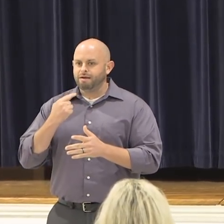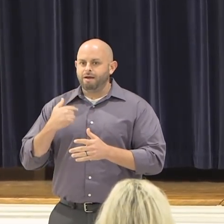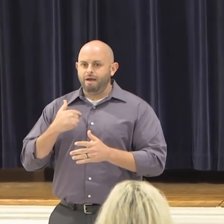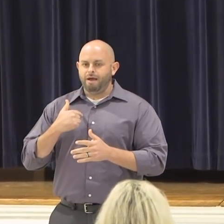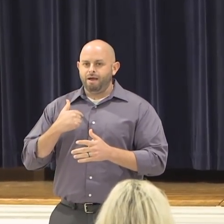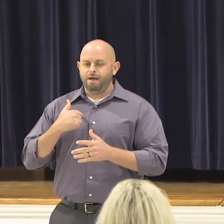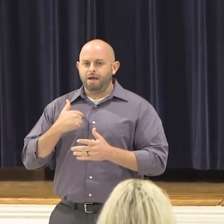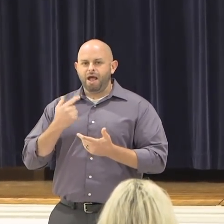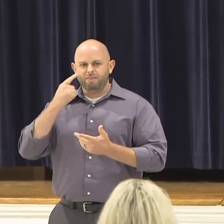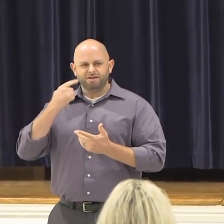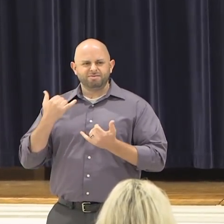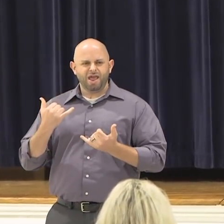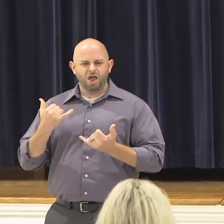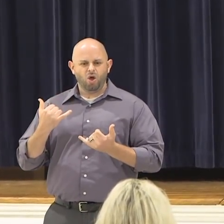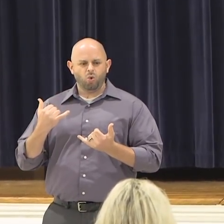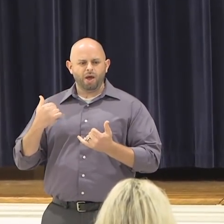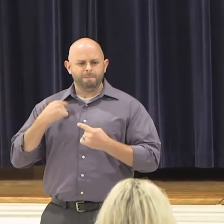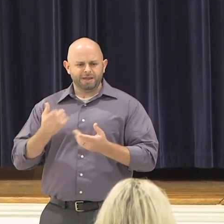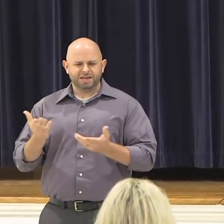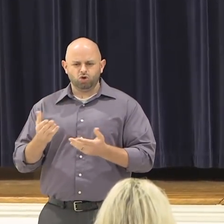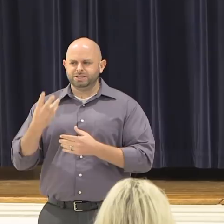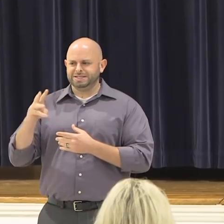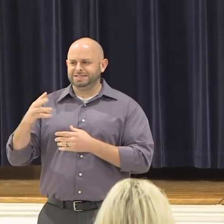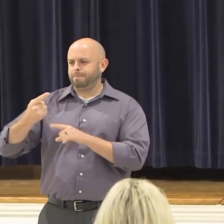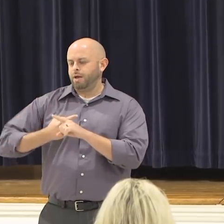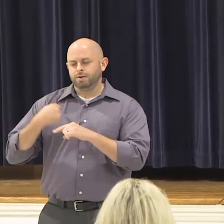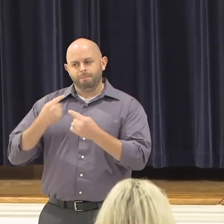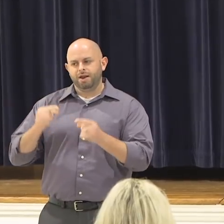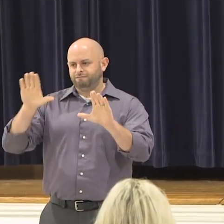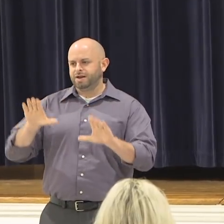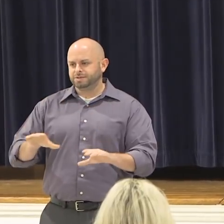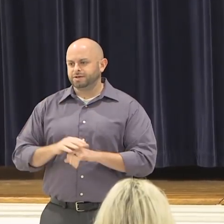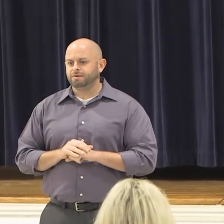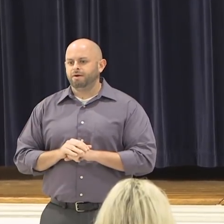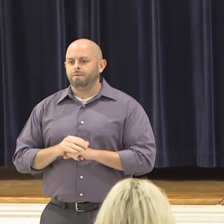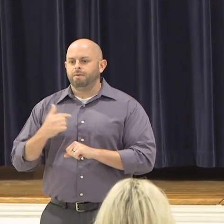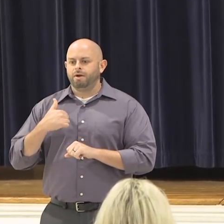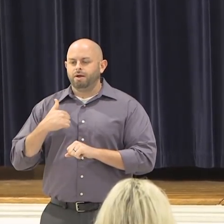here now 16 months it's been fantastic and I've been spending a lot of time